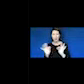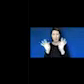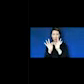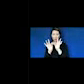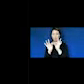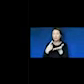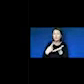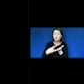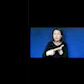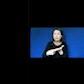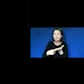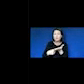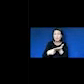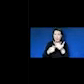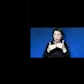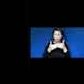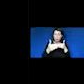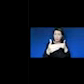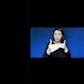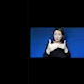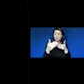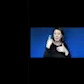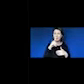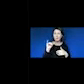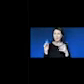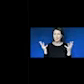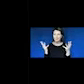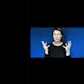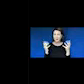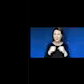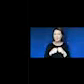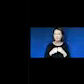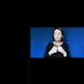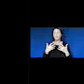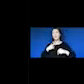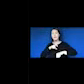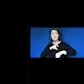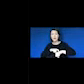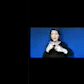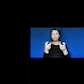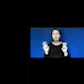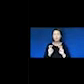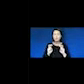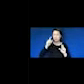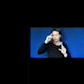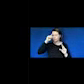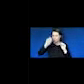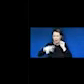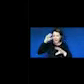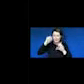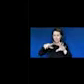forward and allows us to take some time to brainstorm ideas of businesses and job tasks